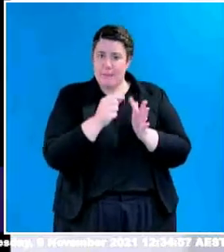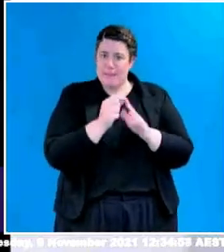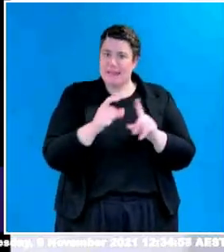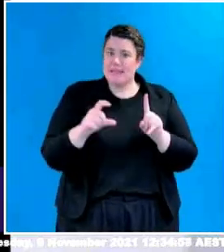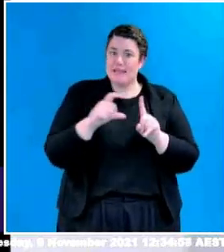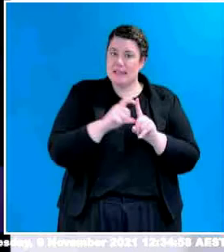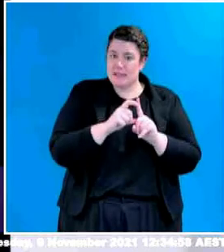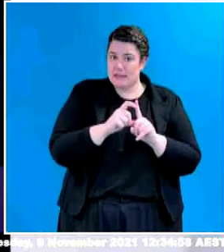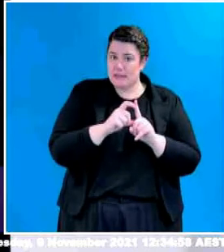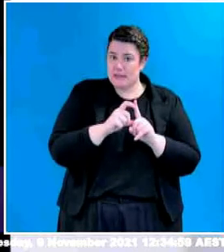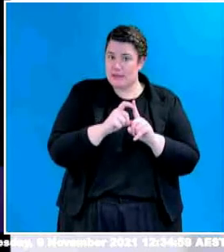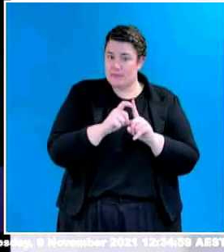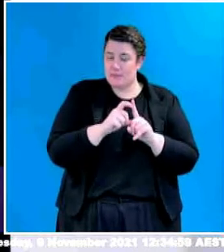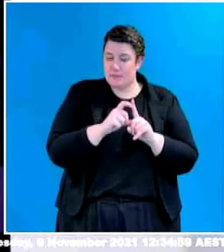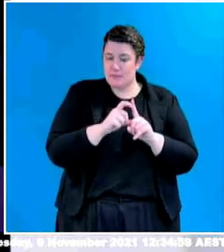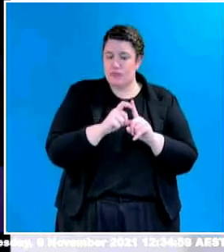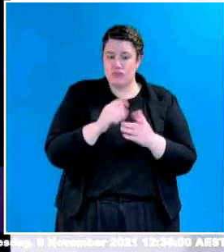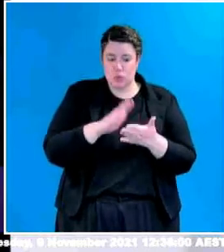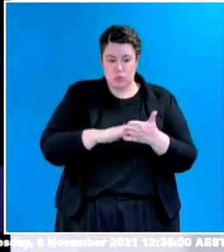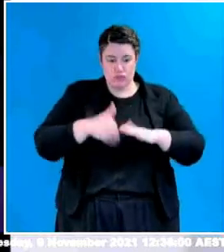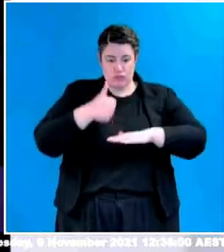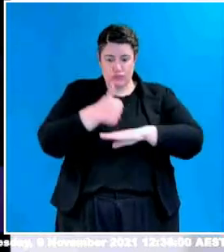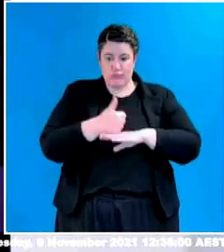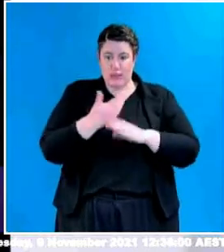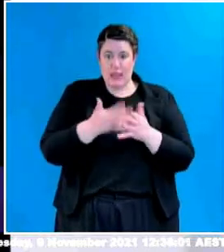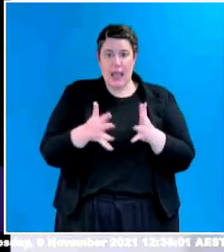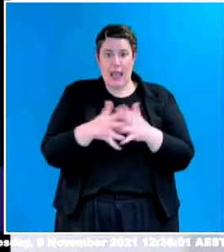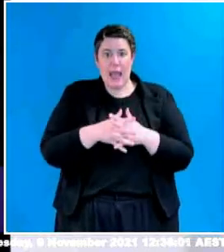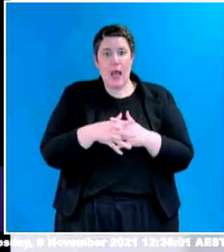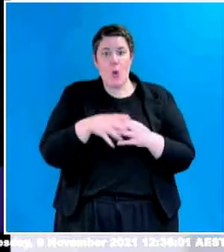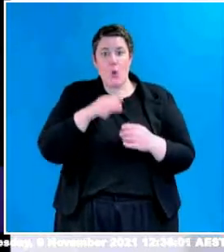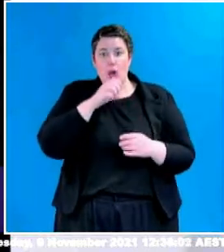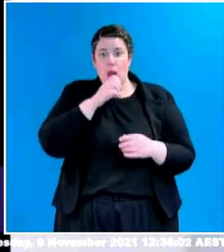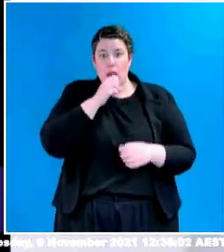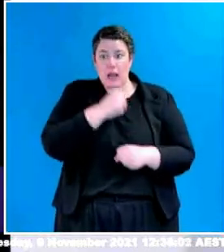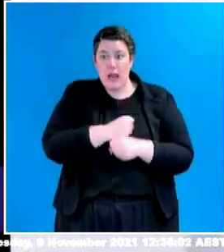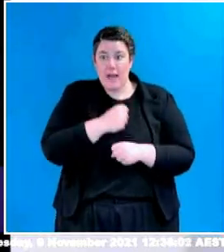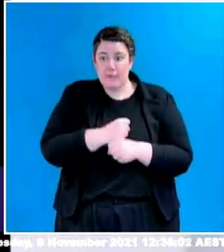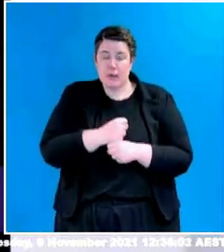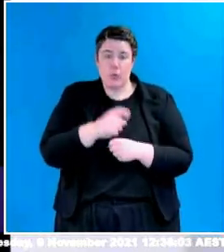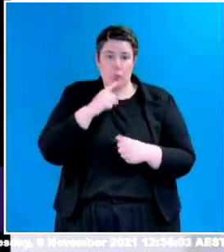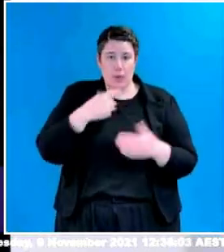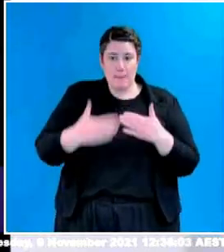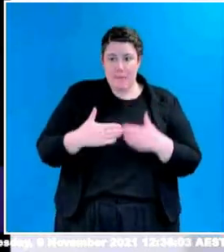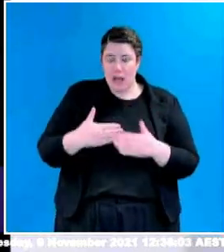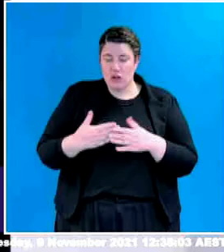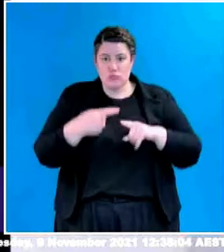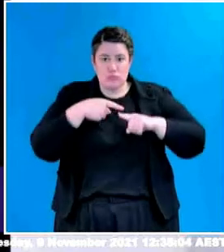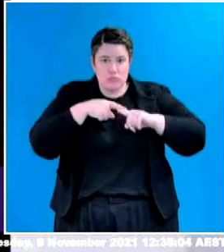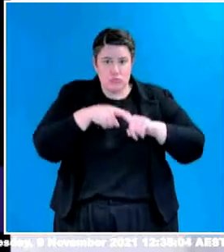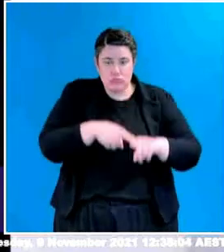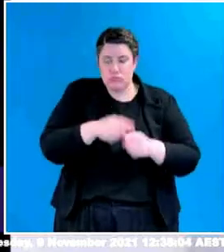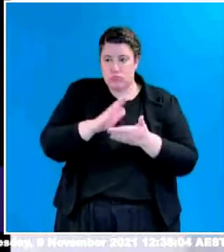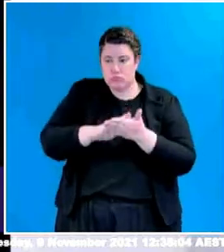in one place how government deals with complying and/or implementing the CRPD